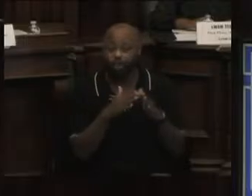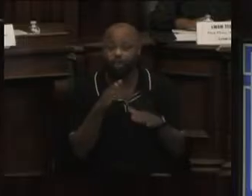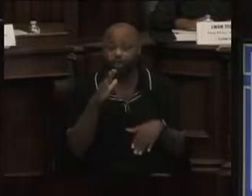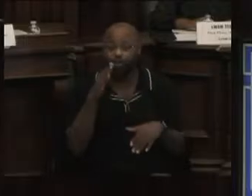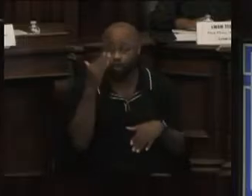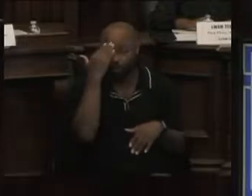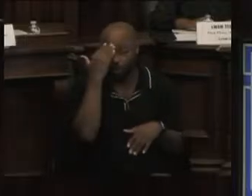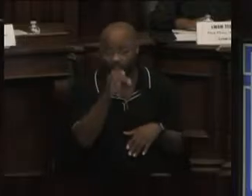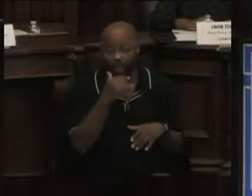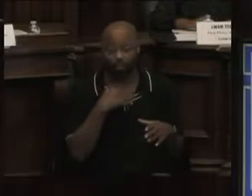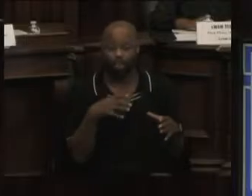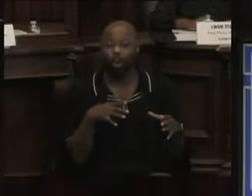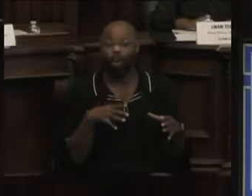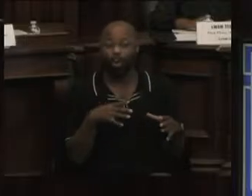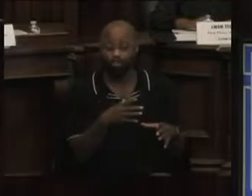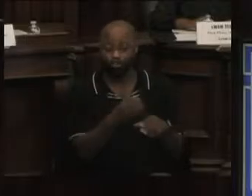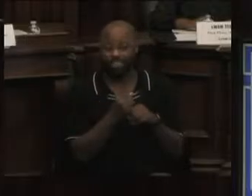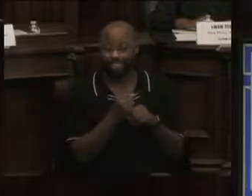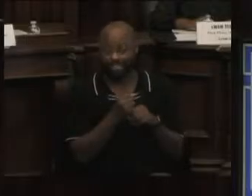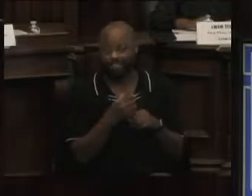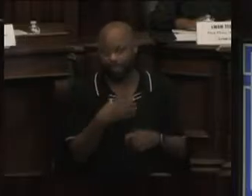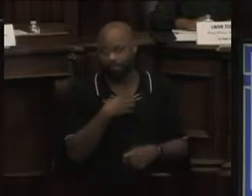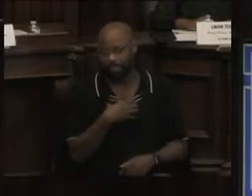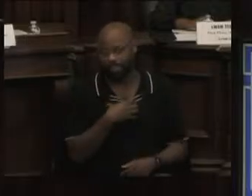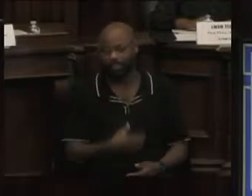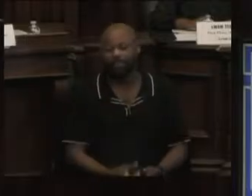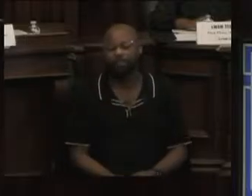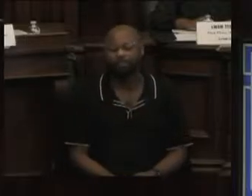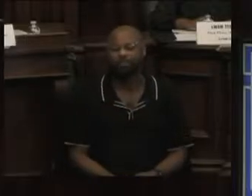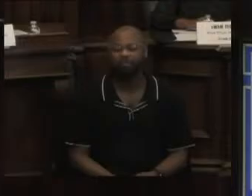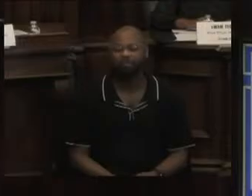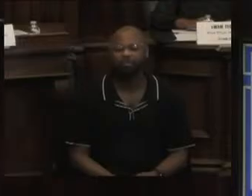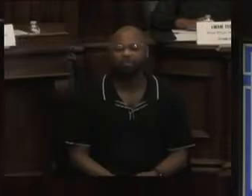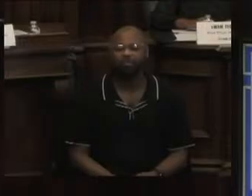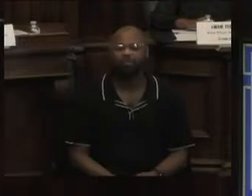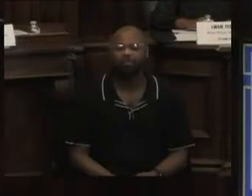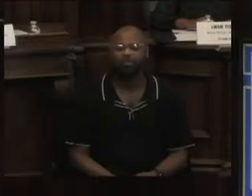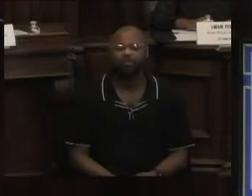accepting complaints and it's still important for us, for the